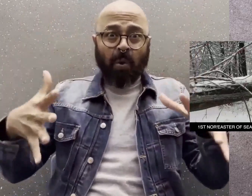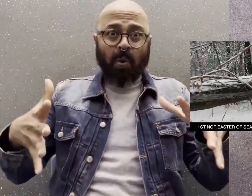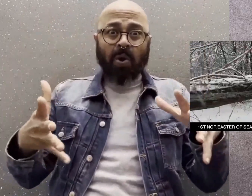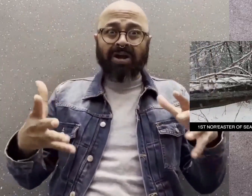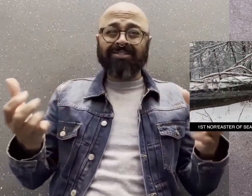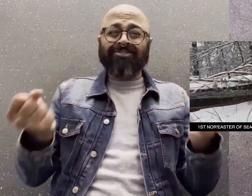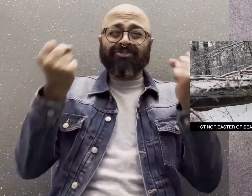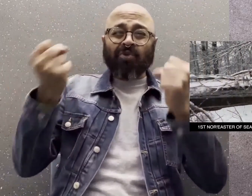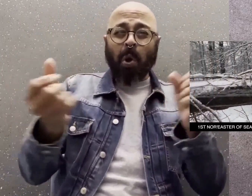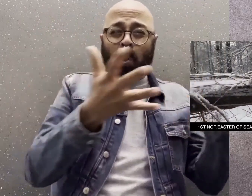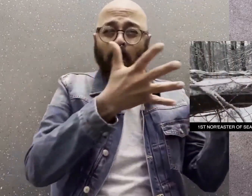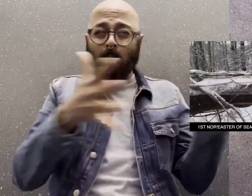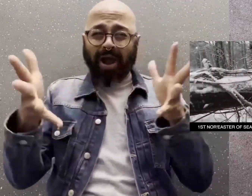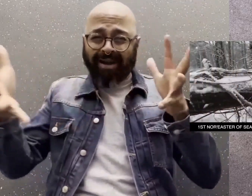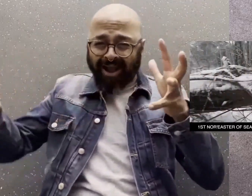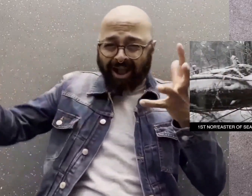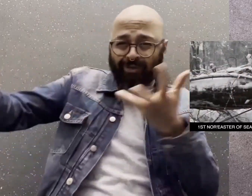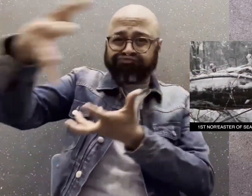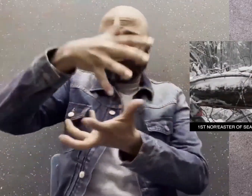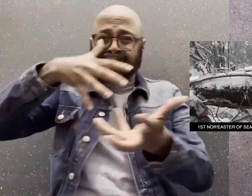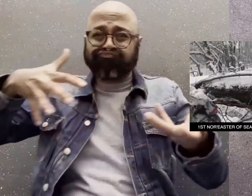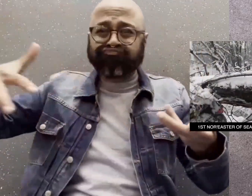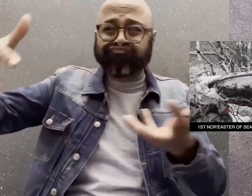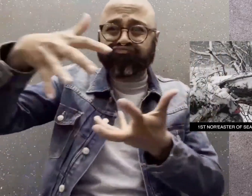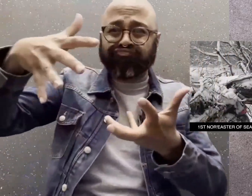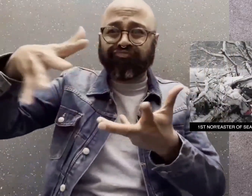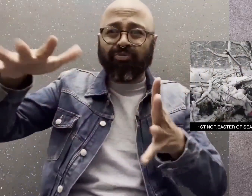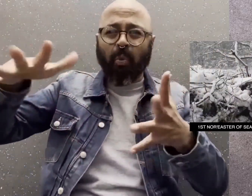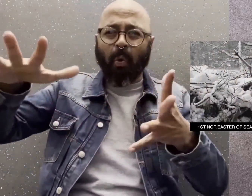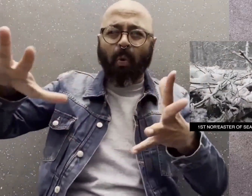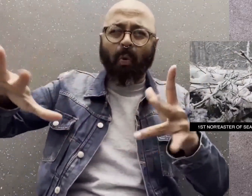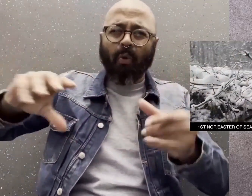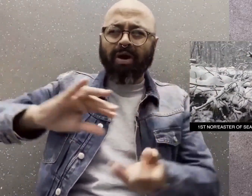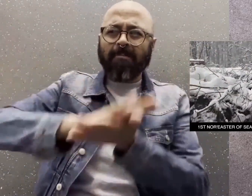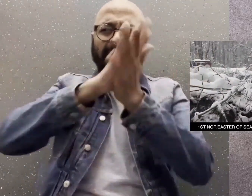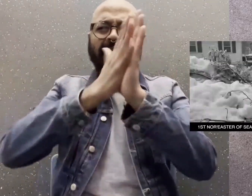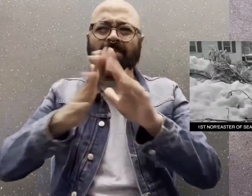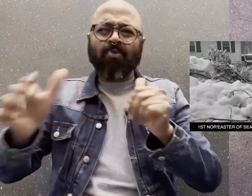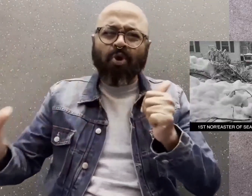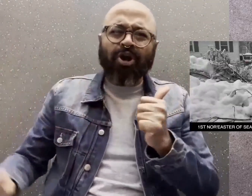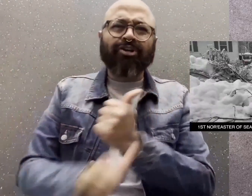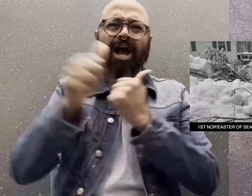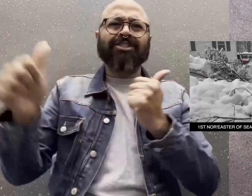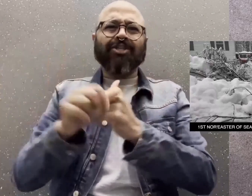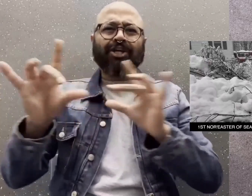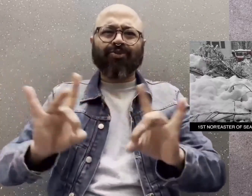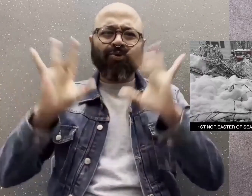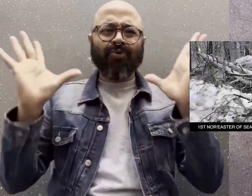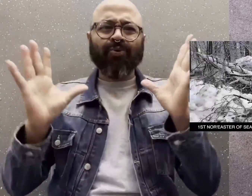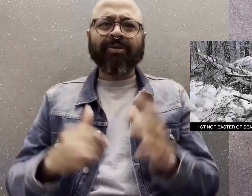That heavy snow. Combined with strong winds is creating dangerous conditions.